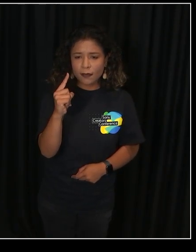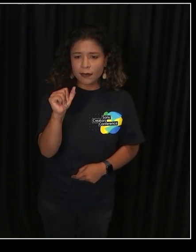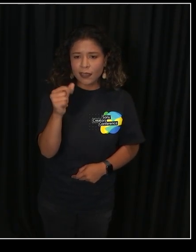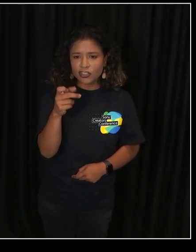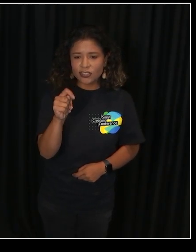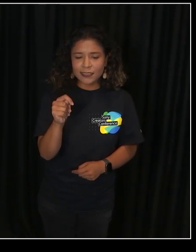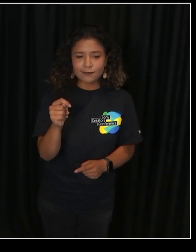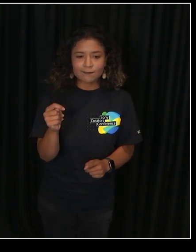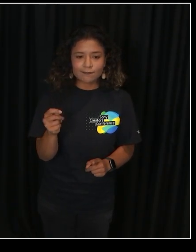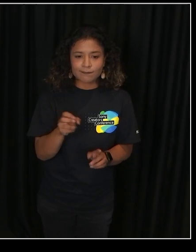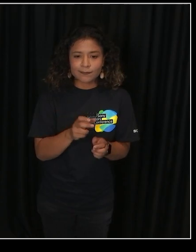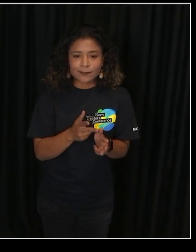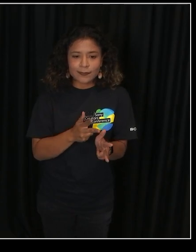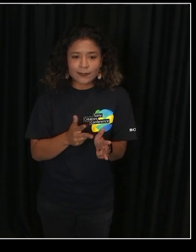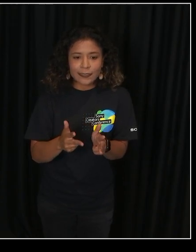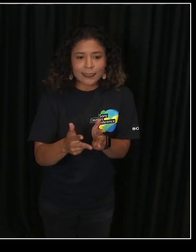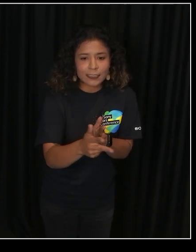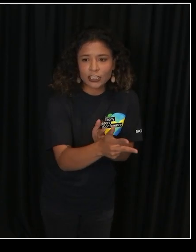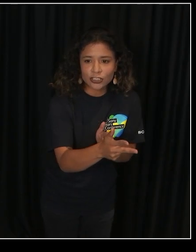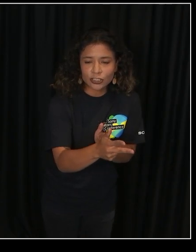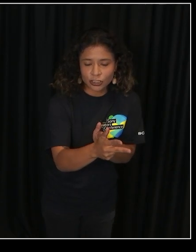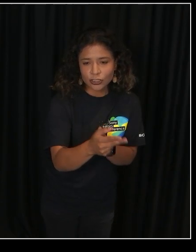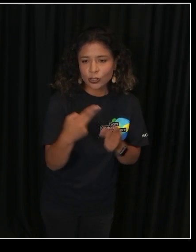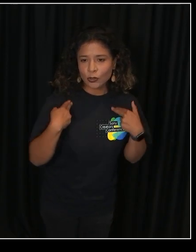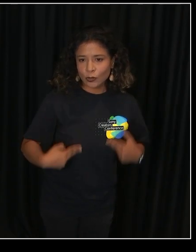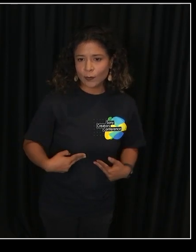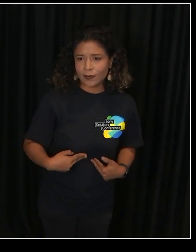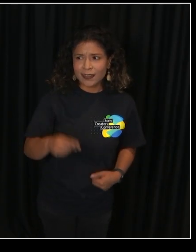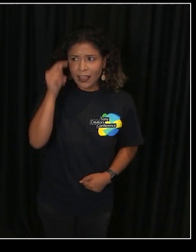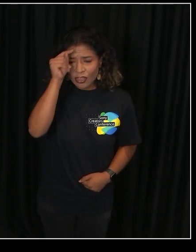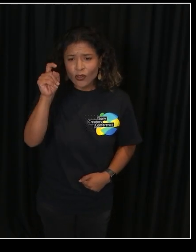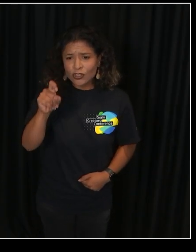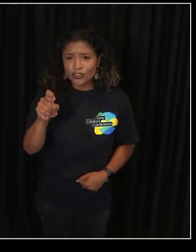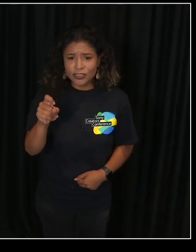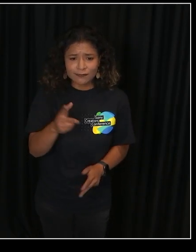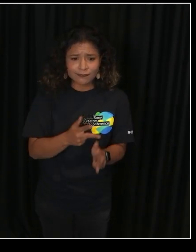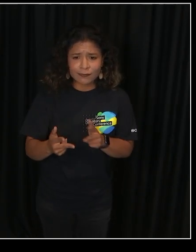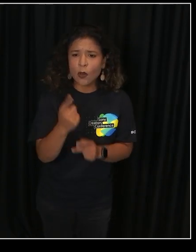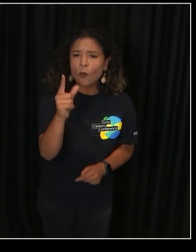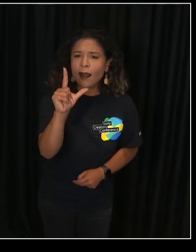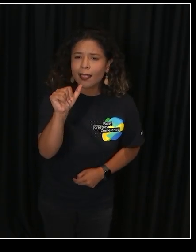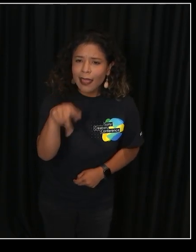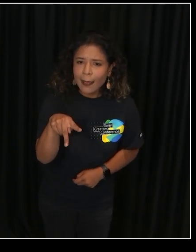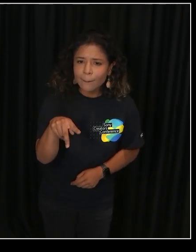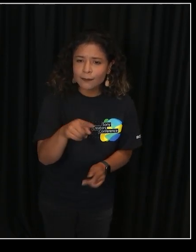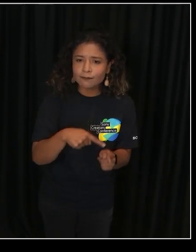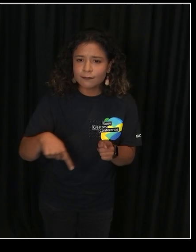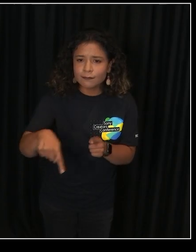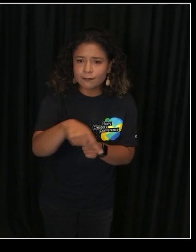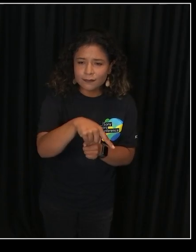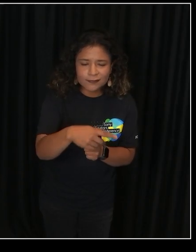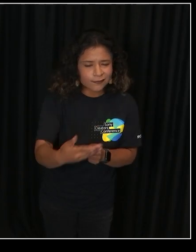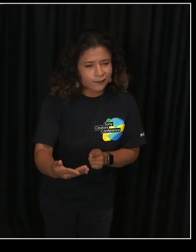and it was only one second ahead of it. In theory, it's should have caught up in a lap. So we looked at why these things were happening.